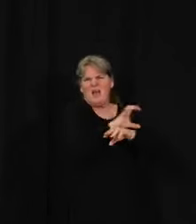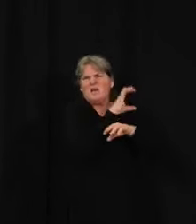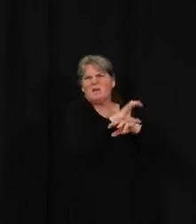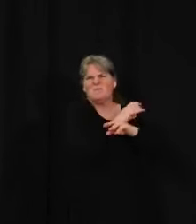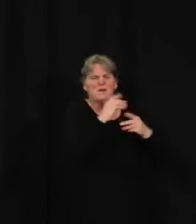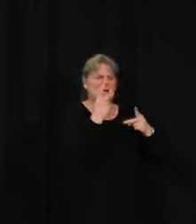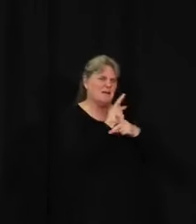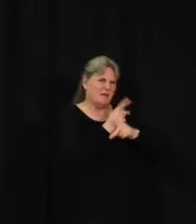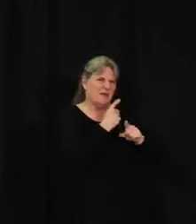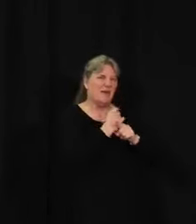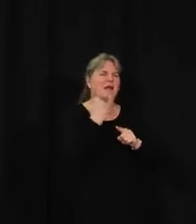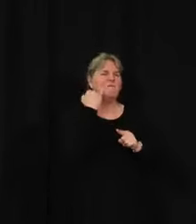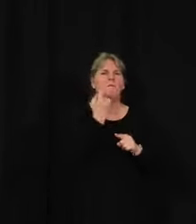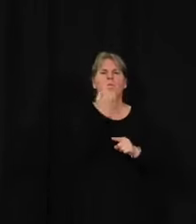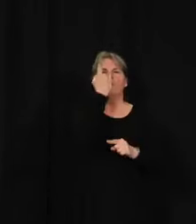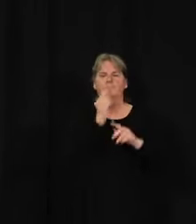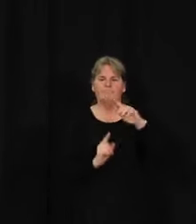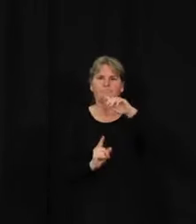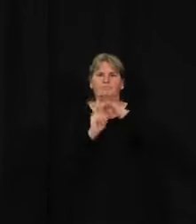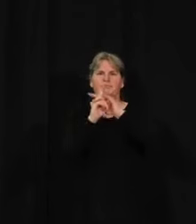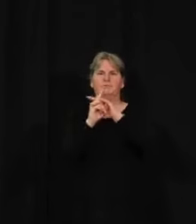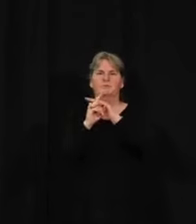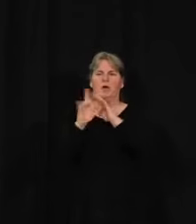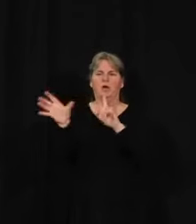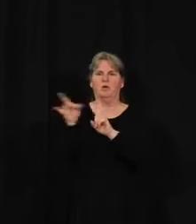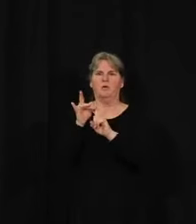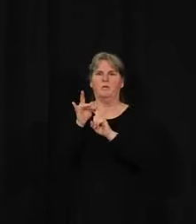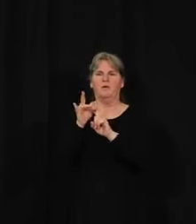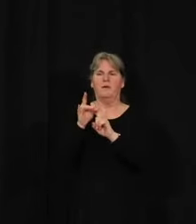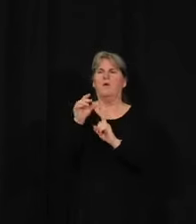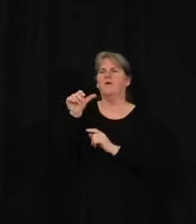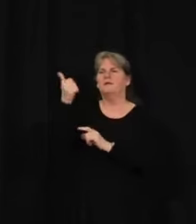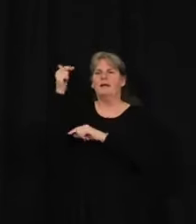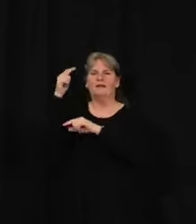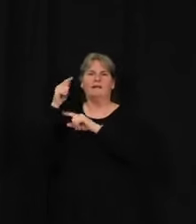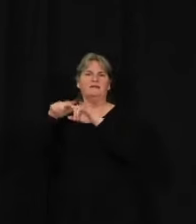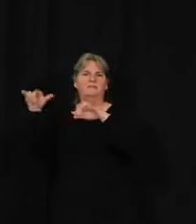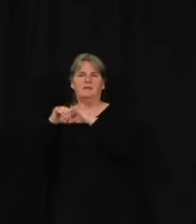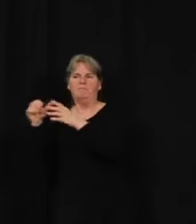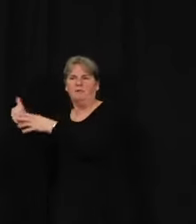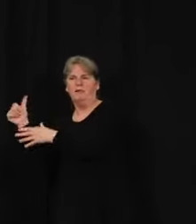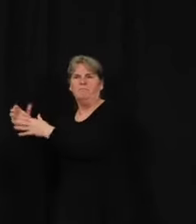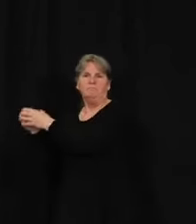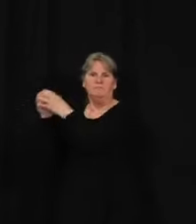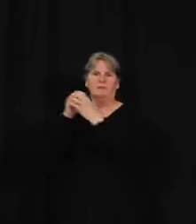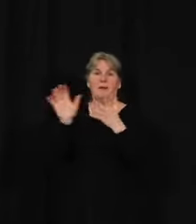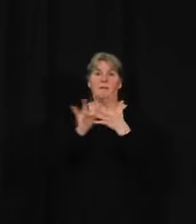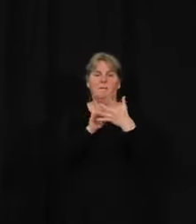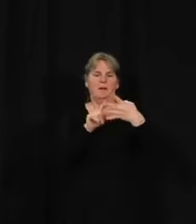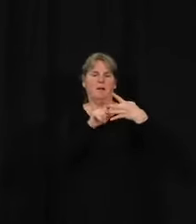estimates for what could happen with either a single COVID case appearing among us, or ten cases at once occurring in mid-March,